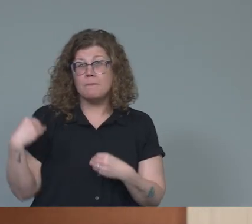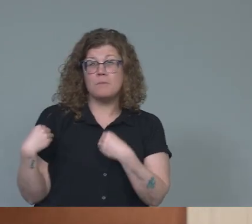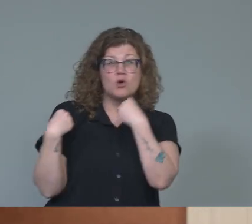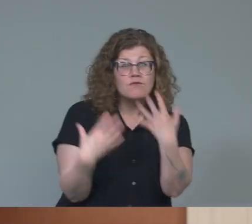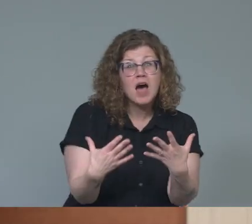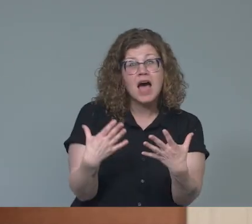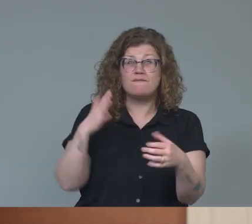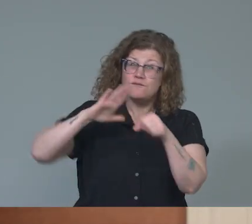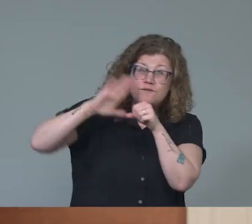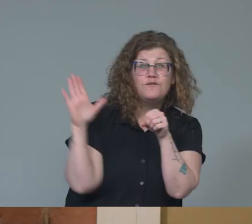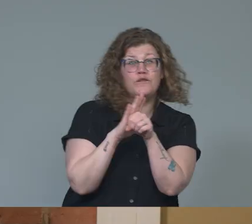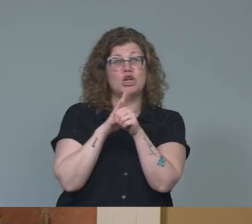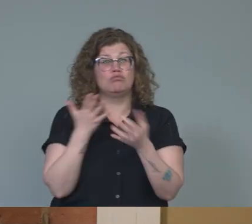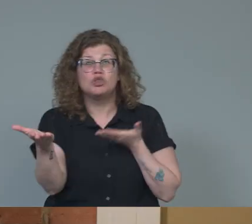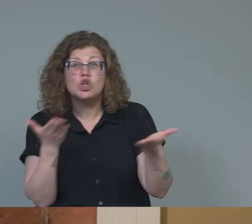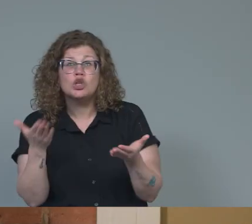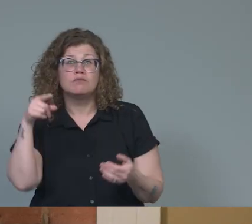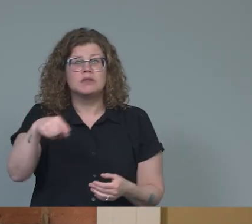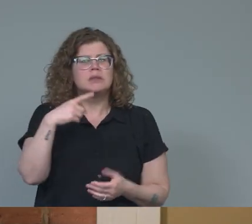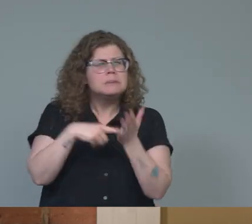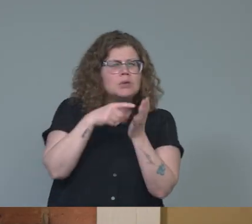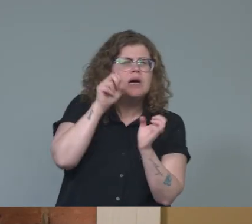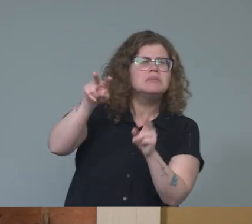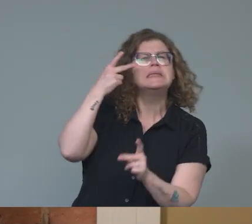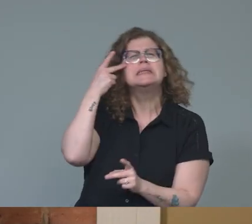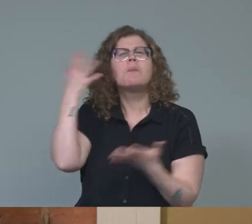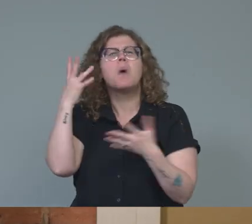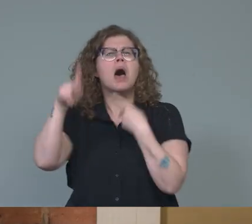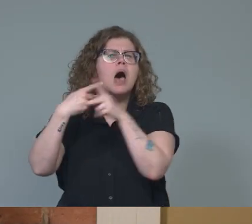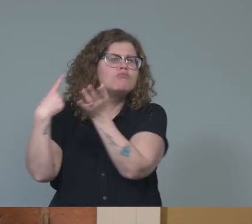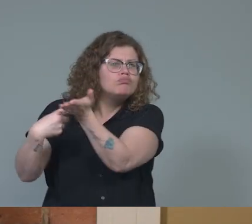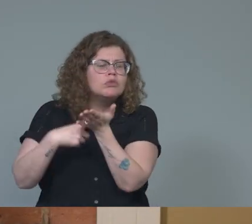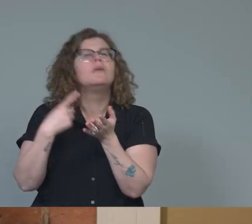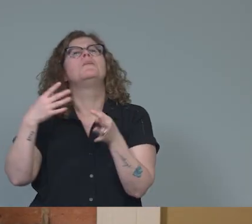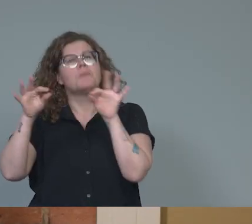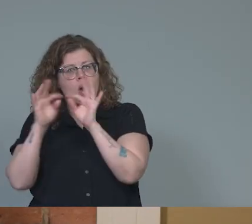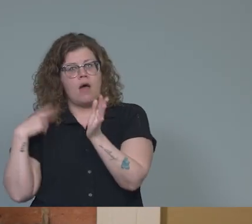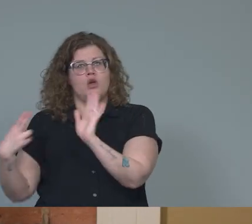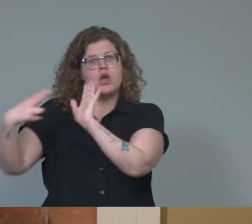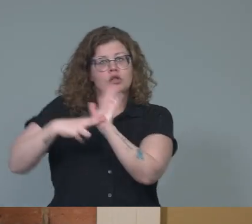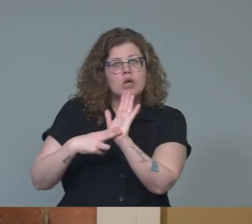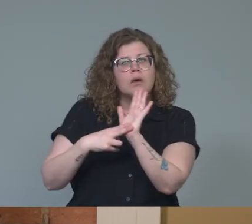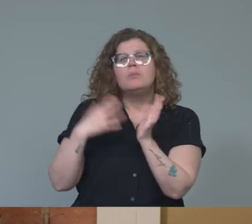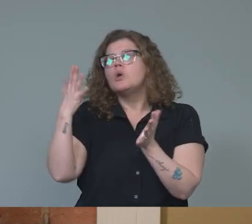for you and with you. So remember, you're the artist. The vision is still yours. The artistic integrity